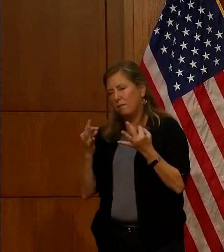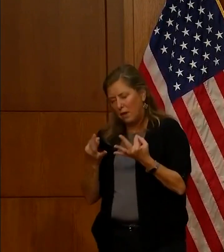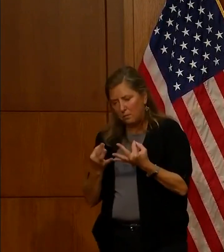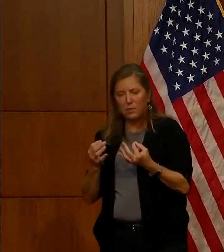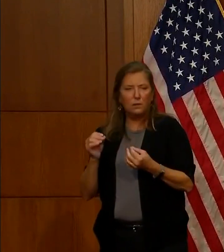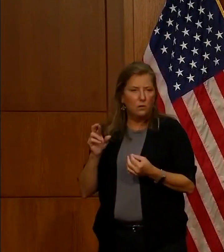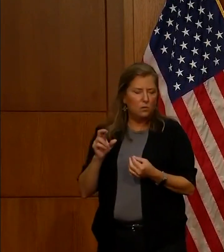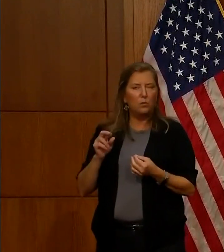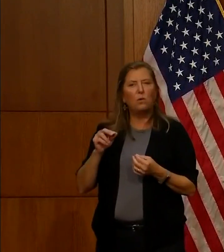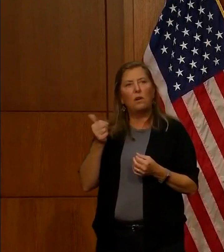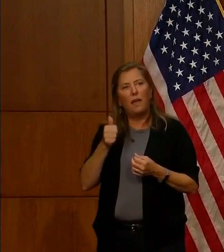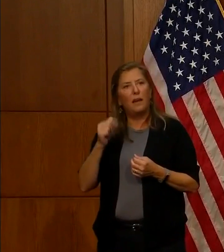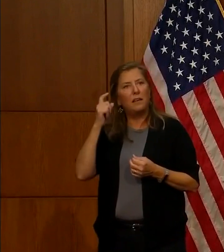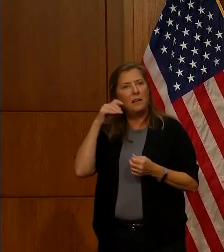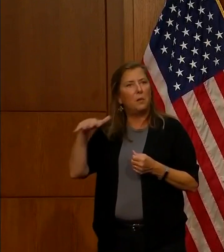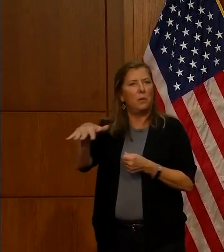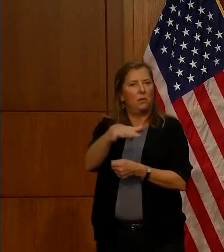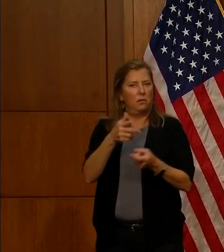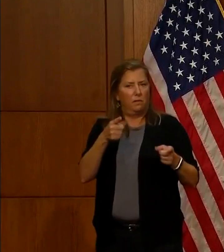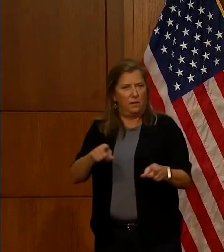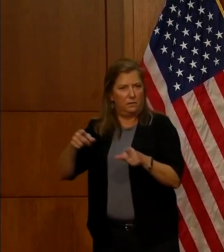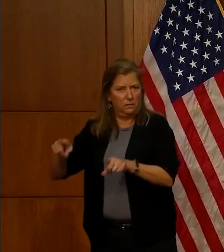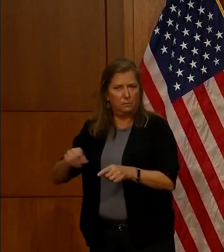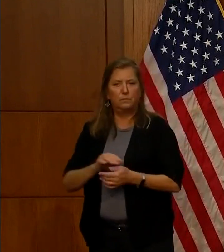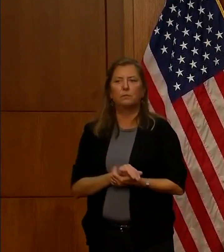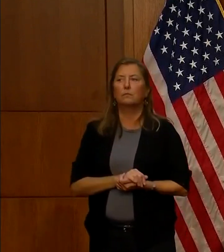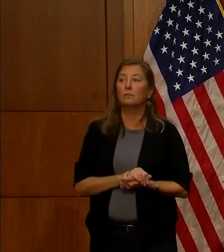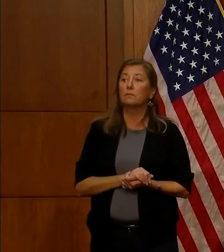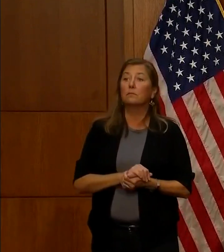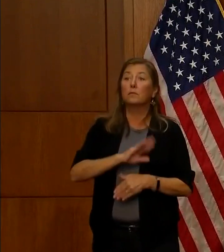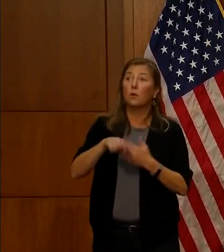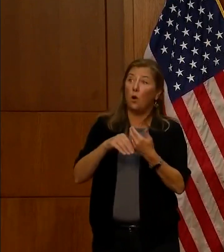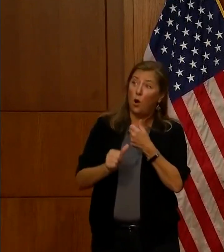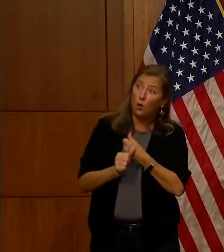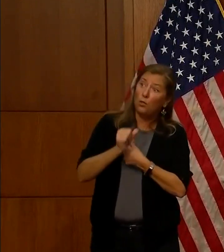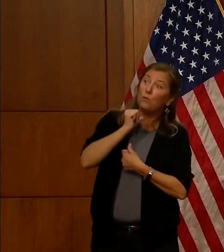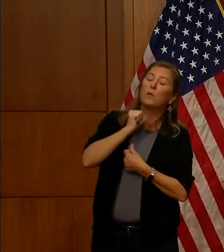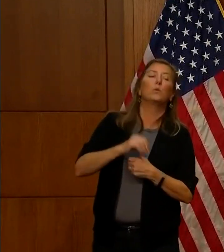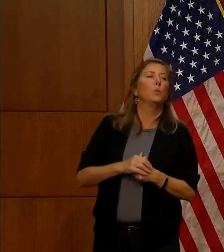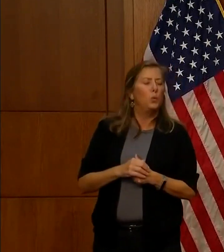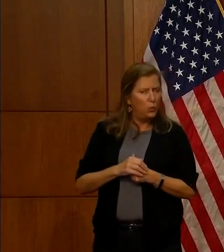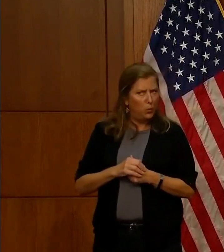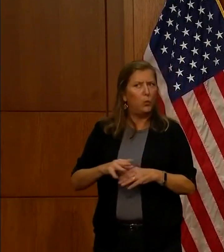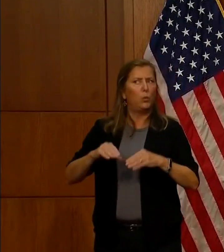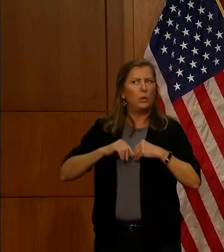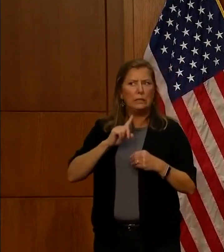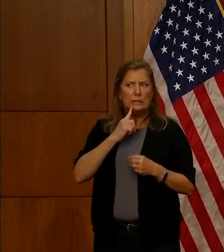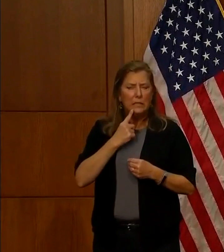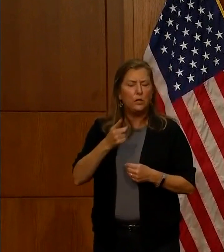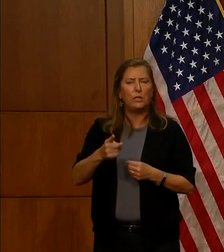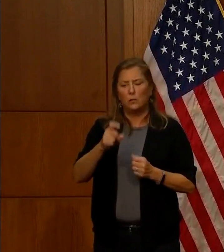RELATED TO MY OFFICE OUR FAMILY